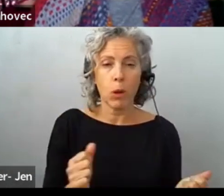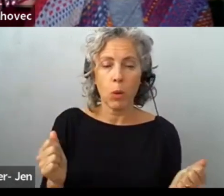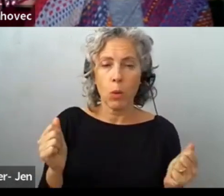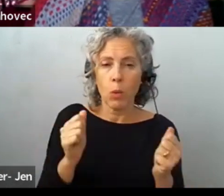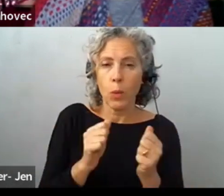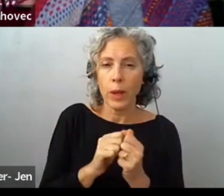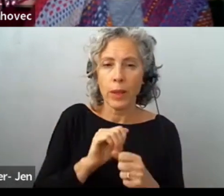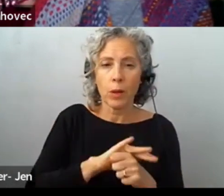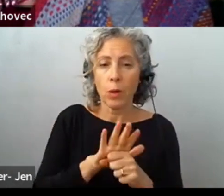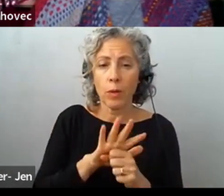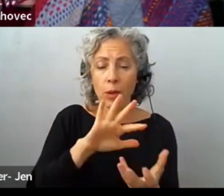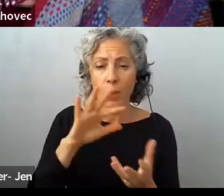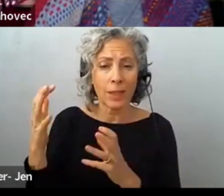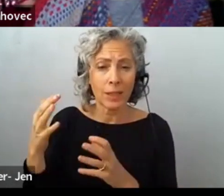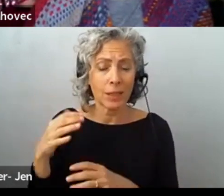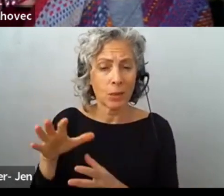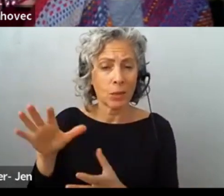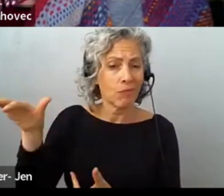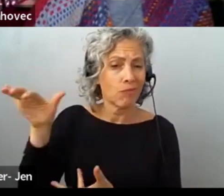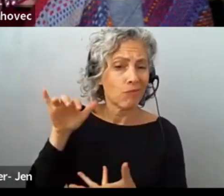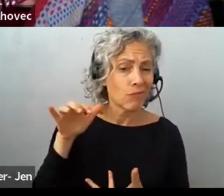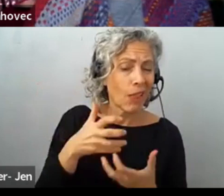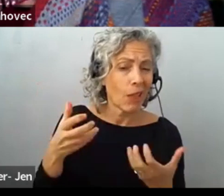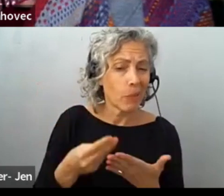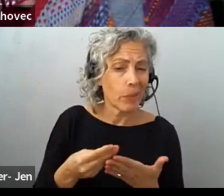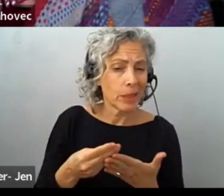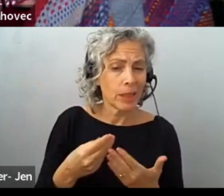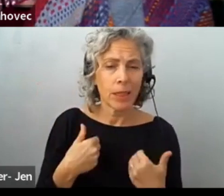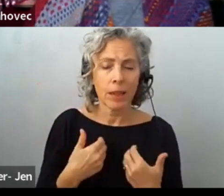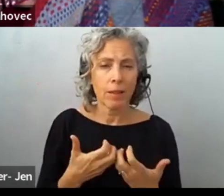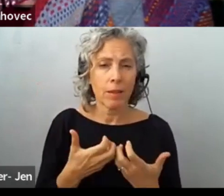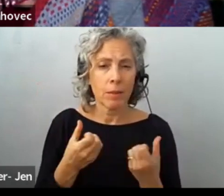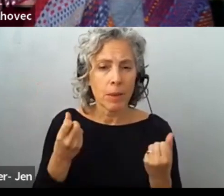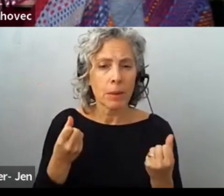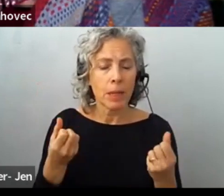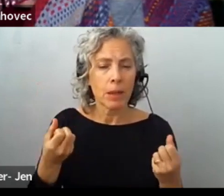COVID crisis. And we have lots of opportunity, I think, to